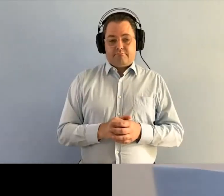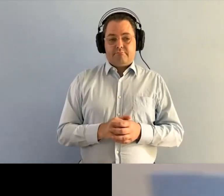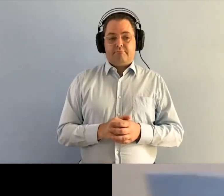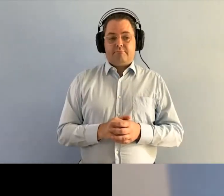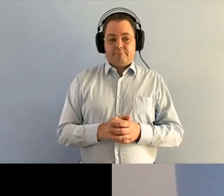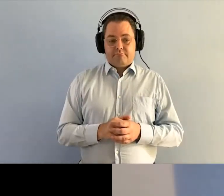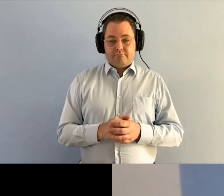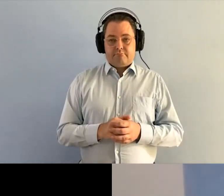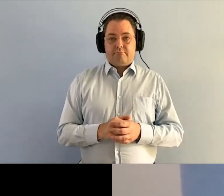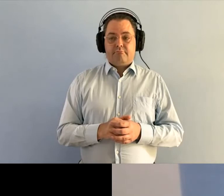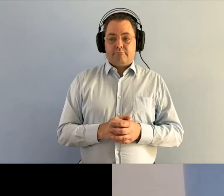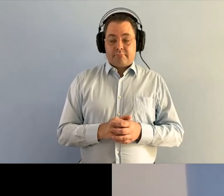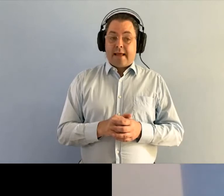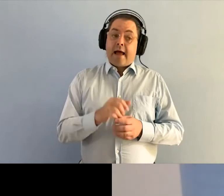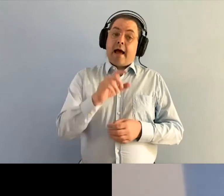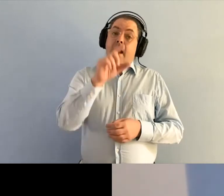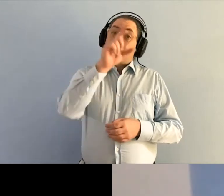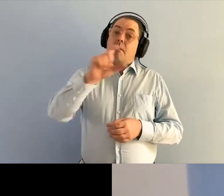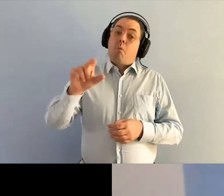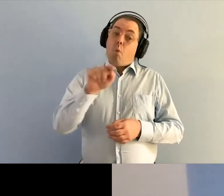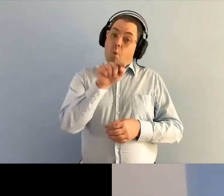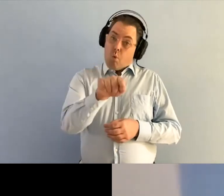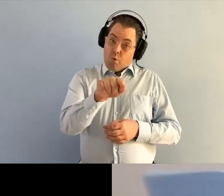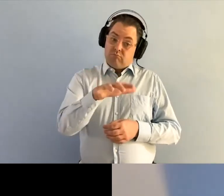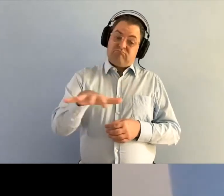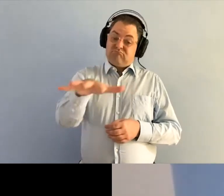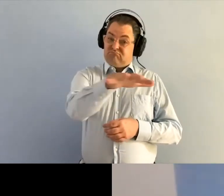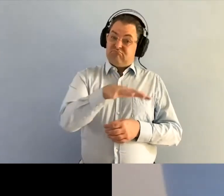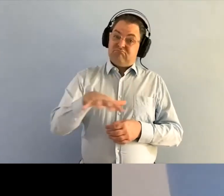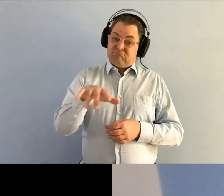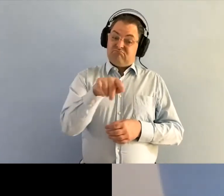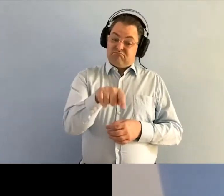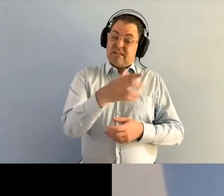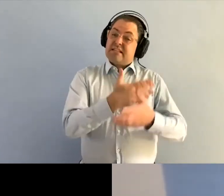not free from it. And context